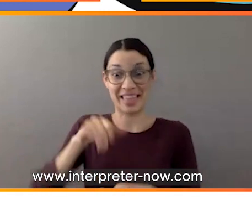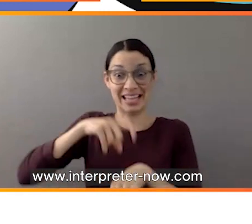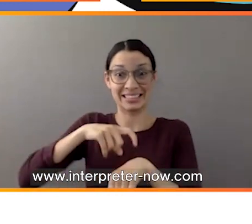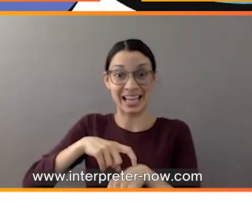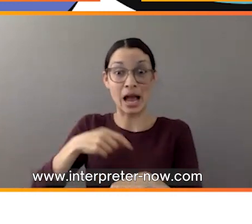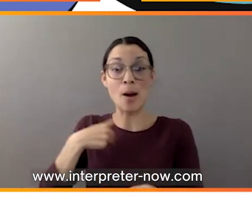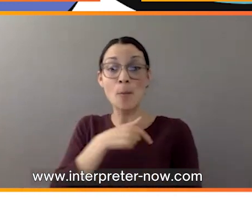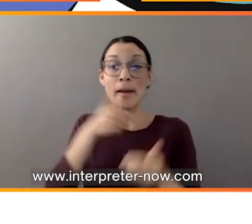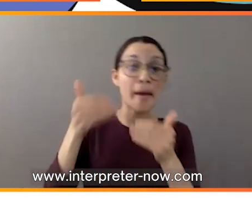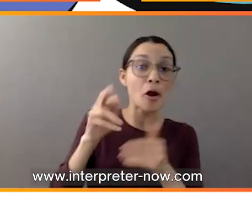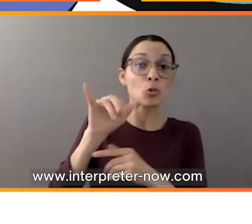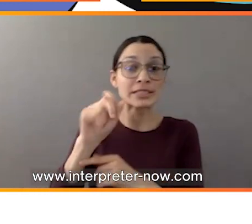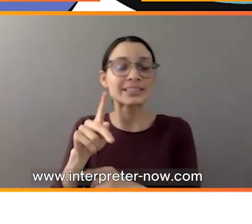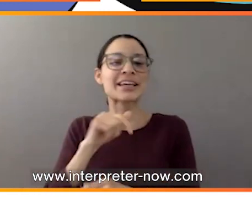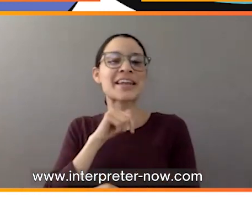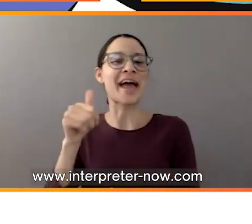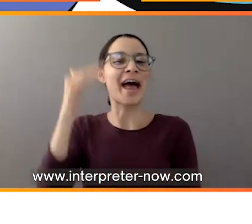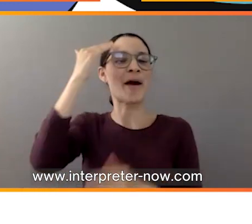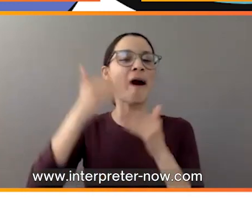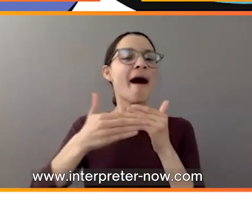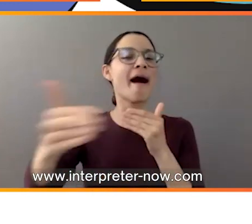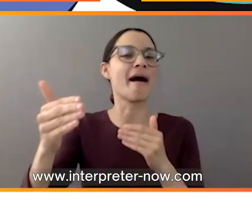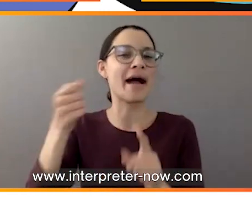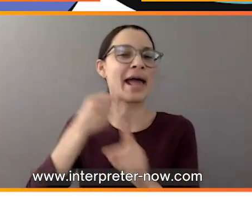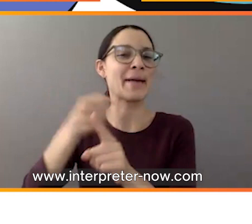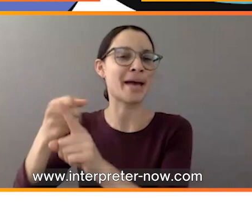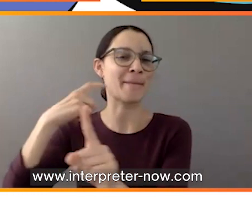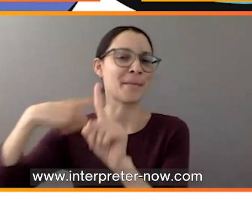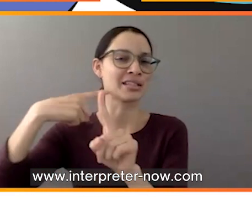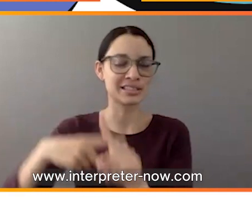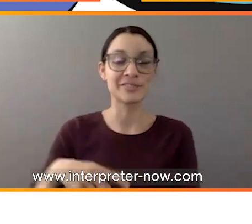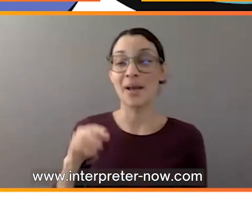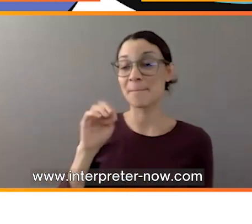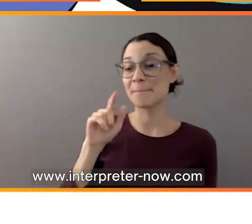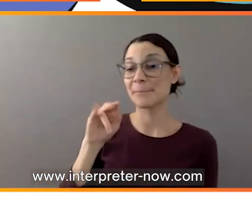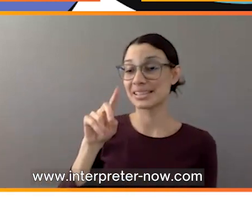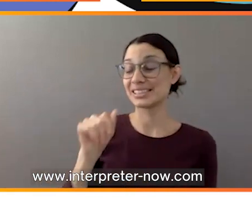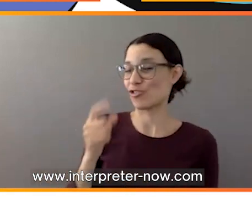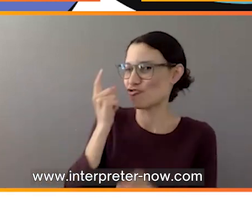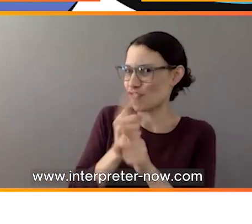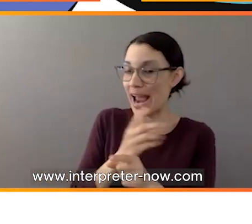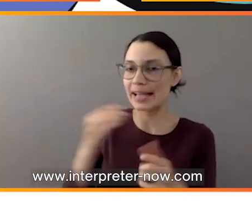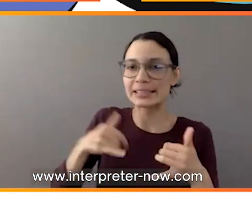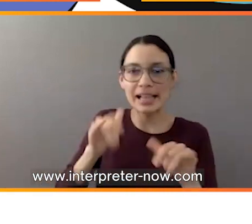Yeah, and we'll never fully know the ripple impact that we had on people and